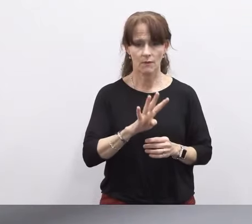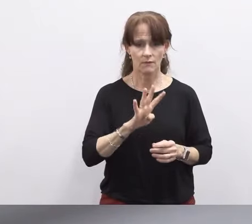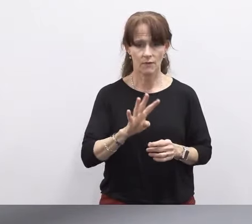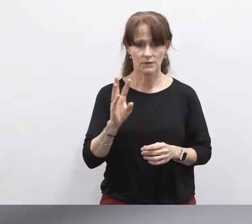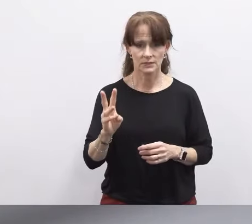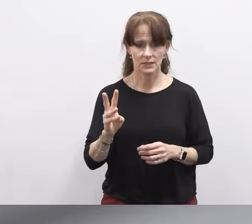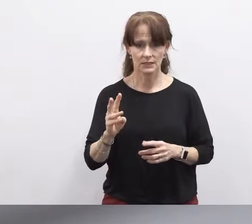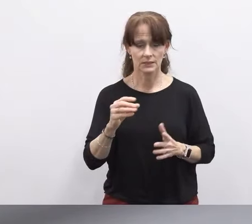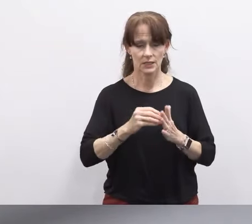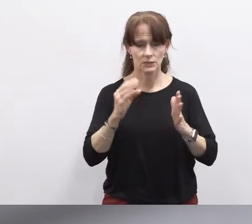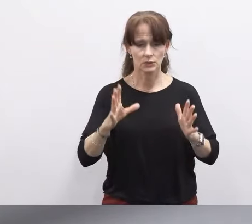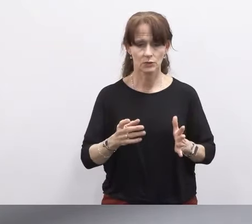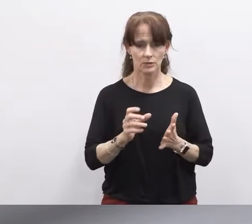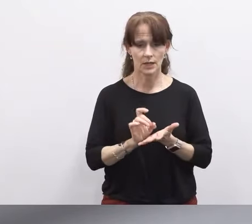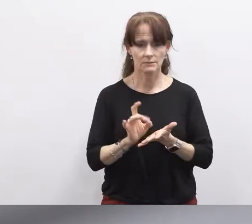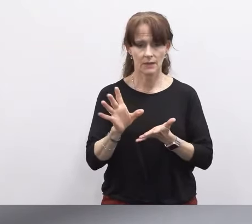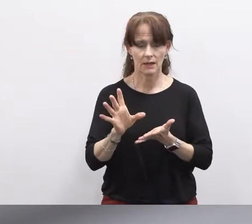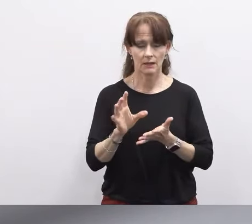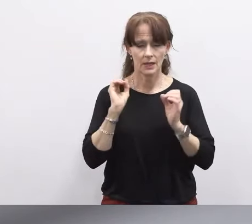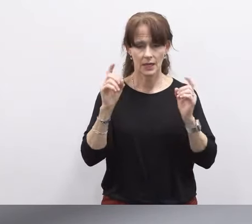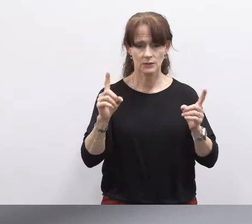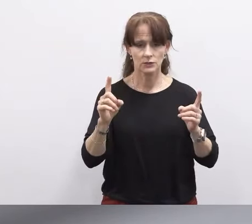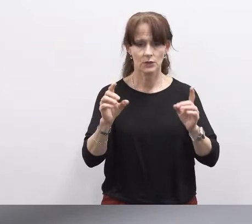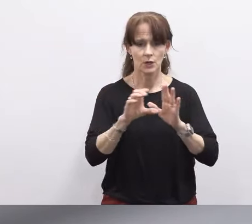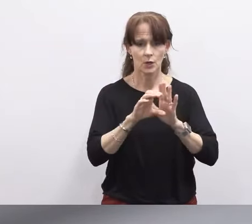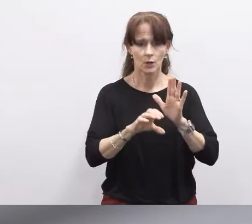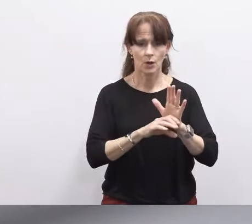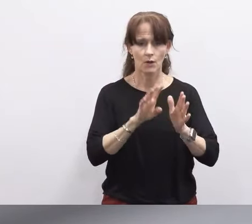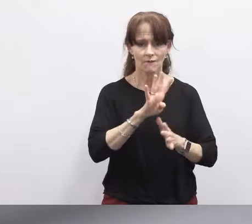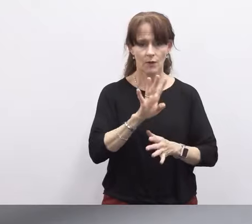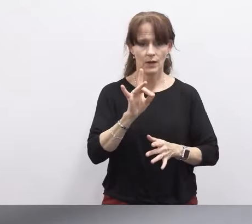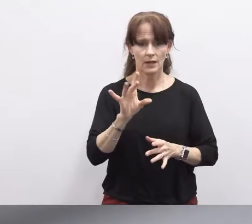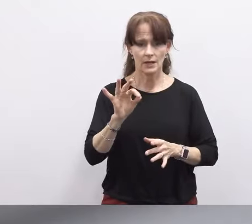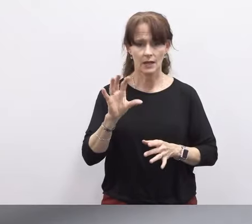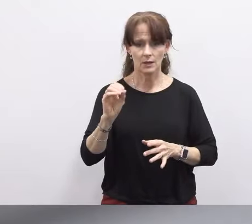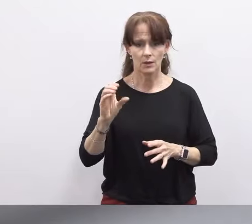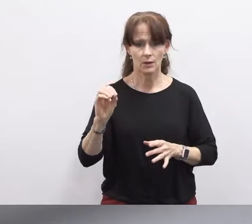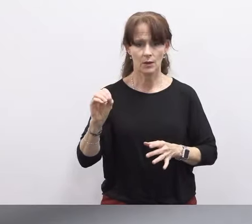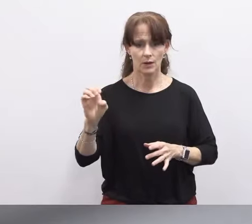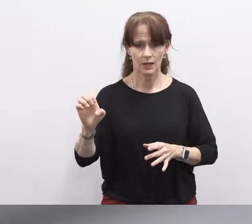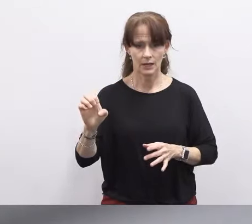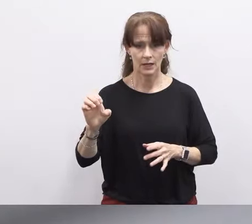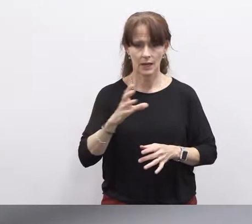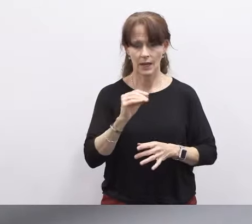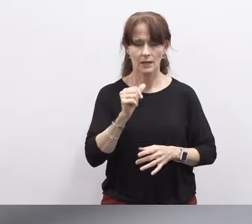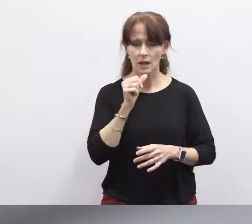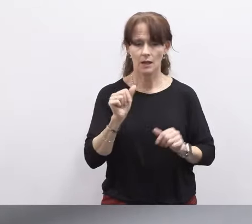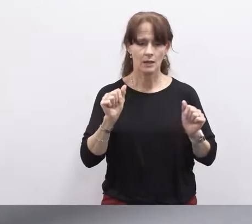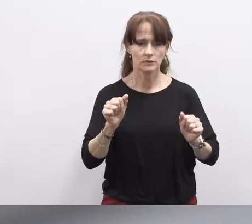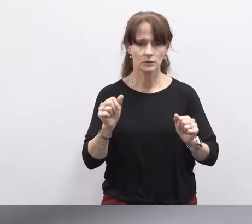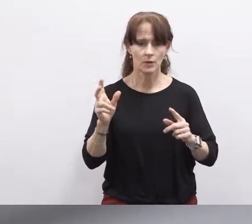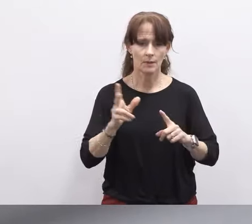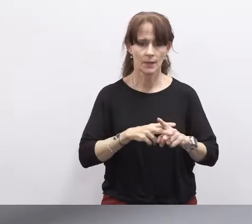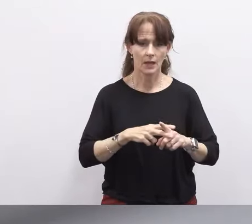This student would be expelled under education codes 48900B, and would not be eligible to apply for readmission